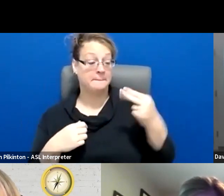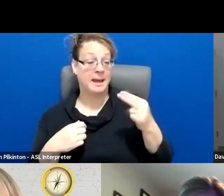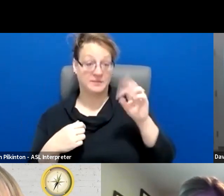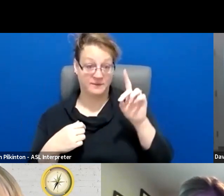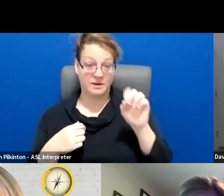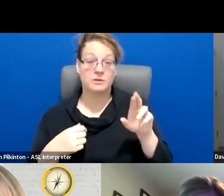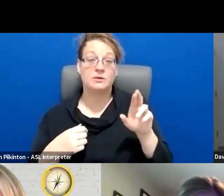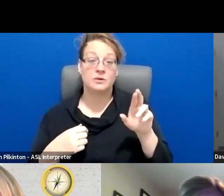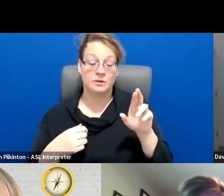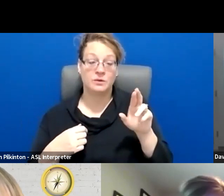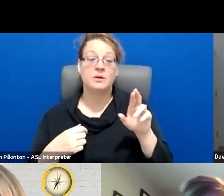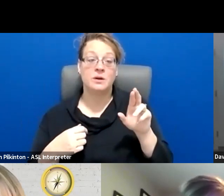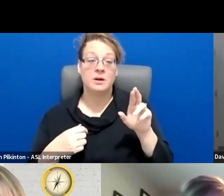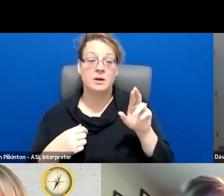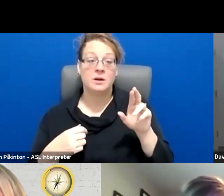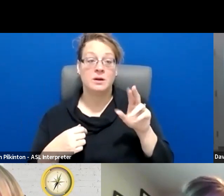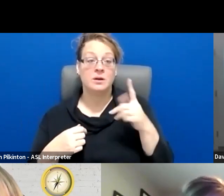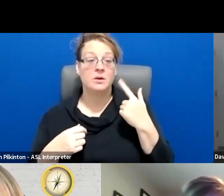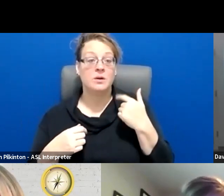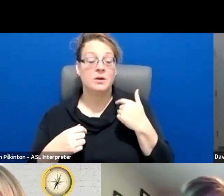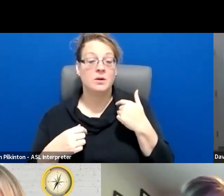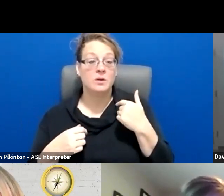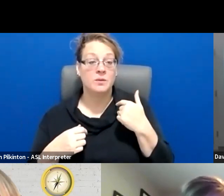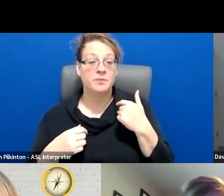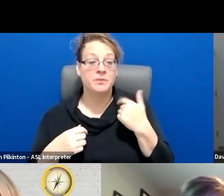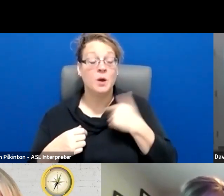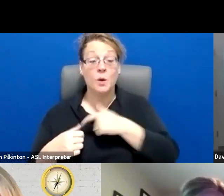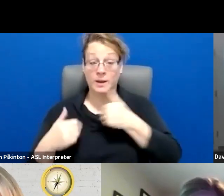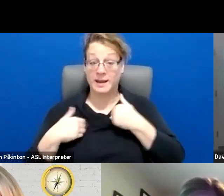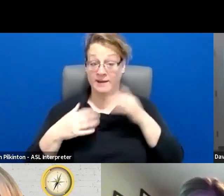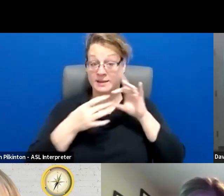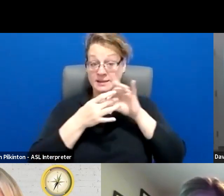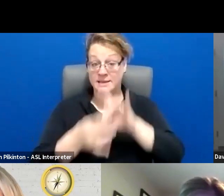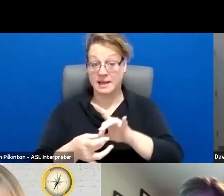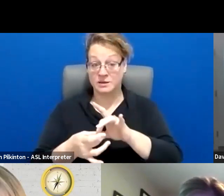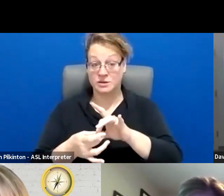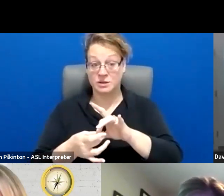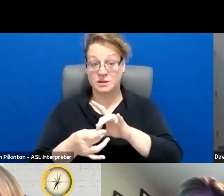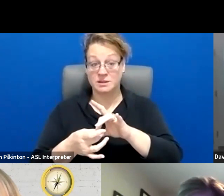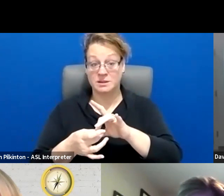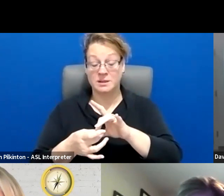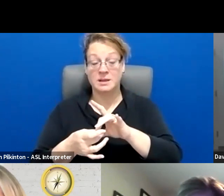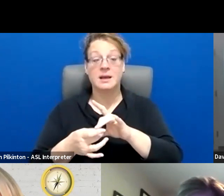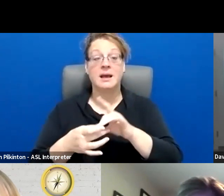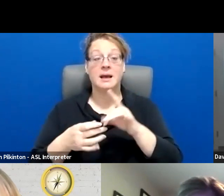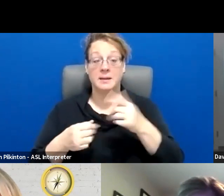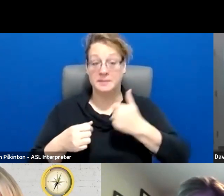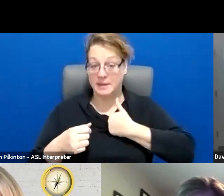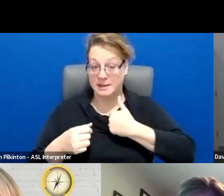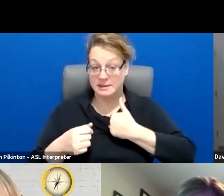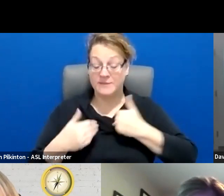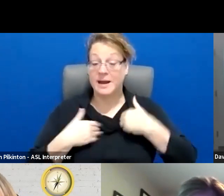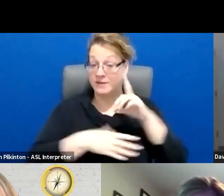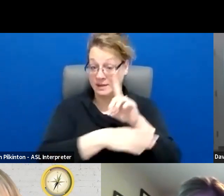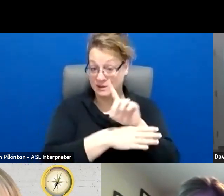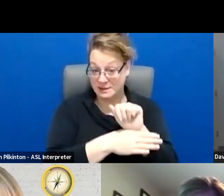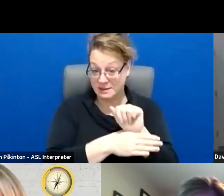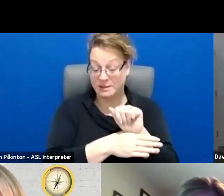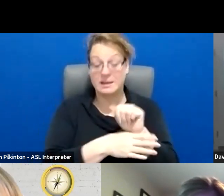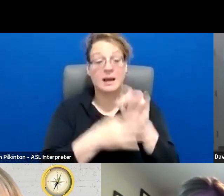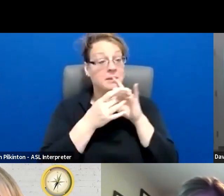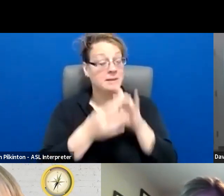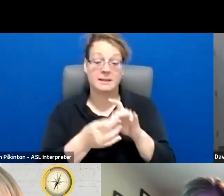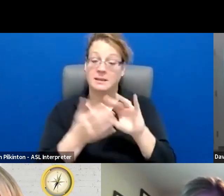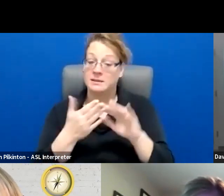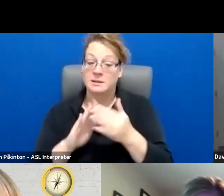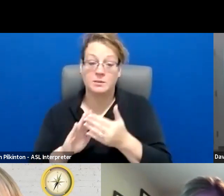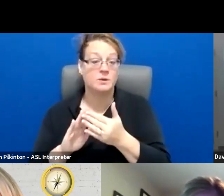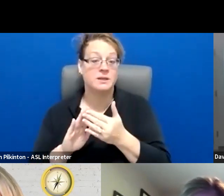We have really seen not to be of value in our organization.